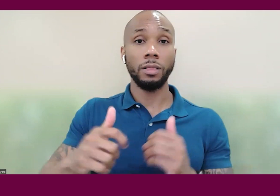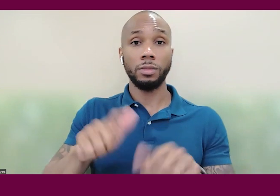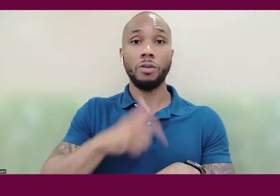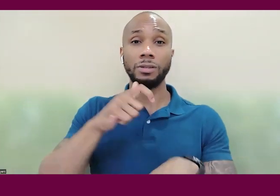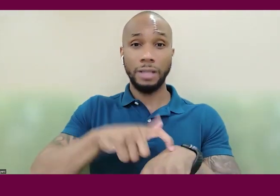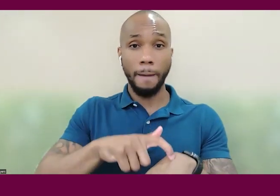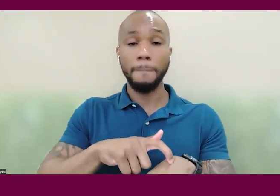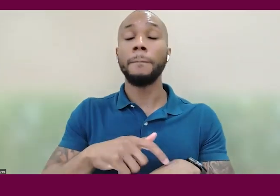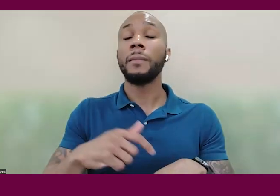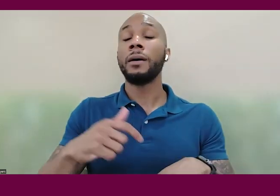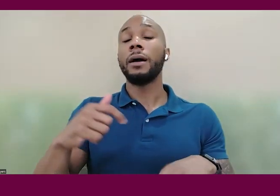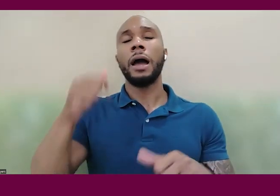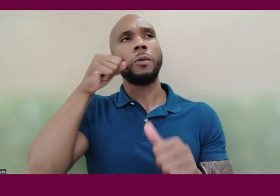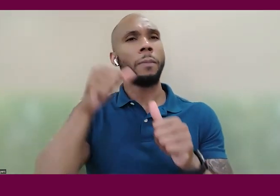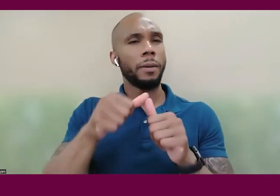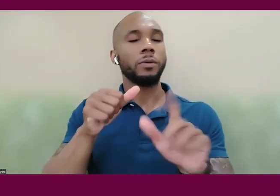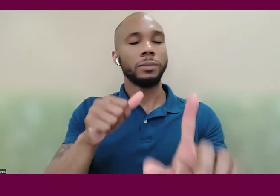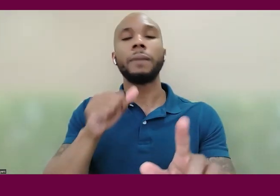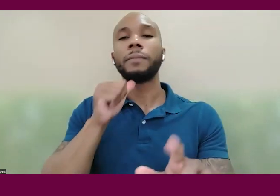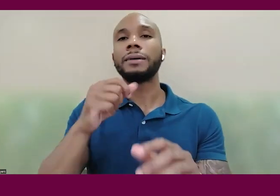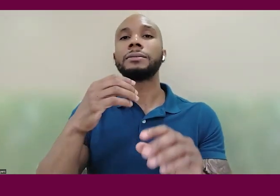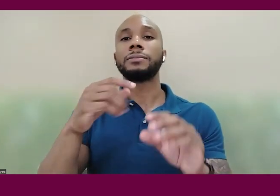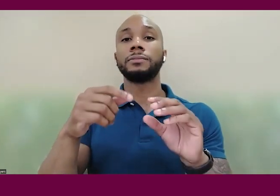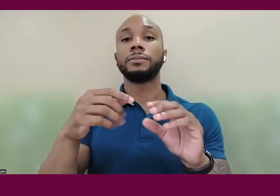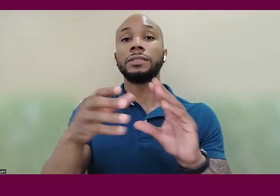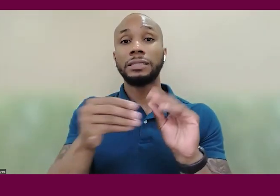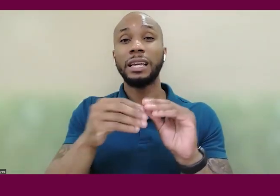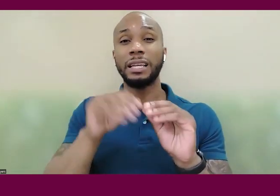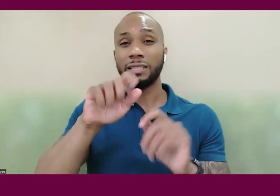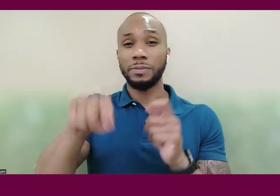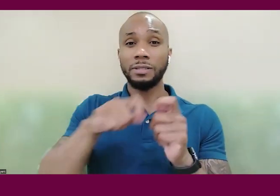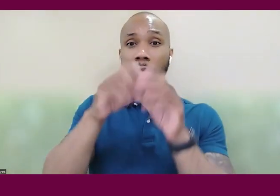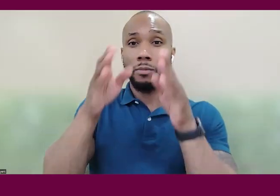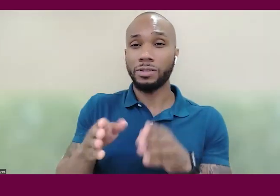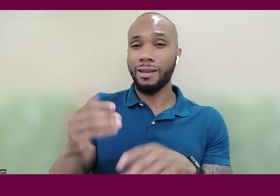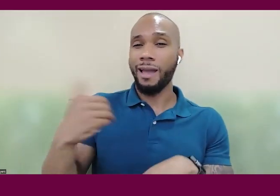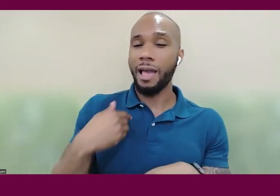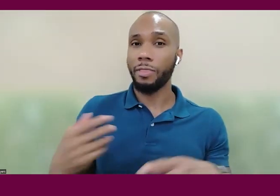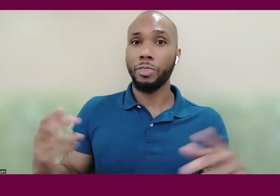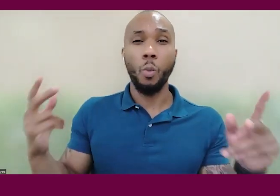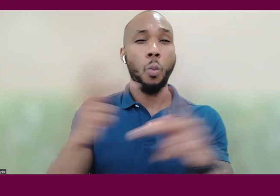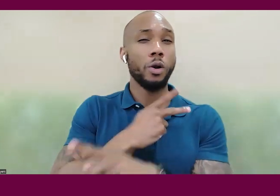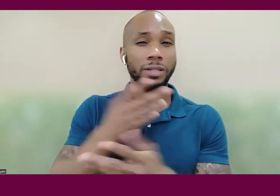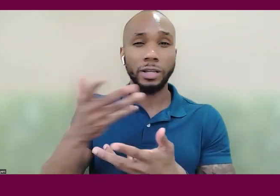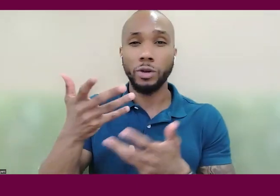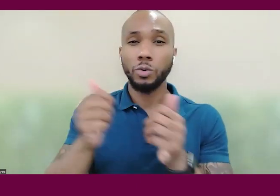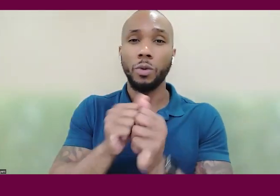I remember, I'm not saying that this person had the worst interaction with police that